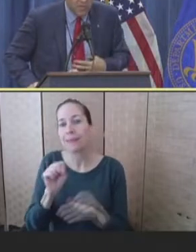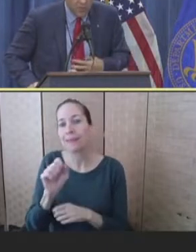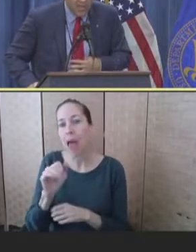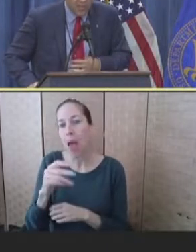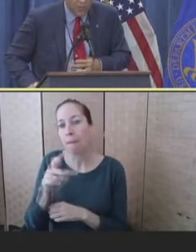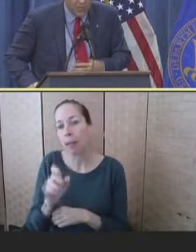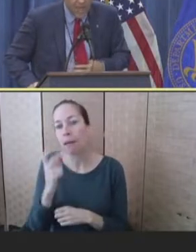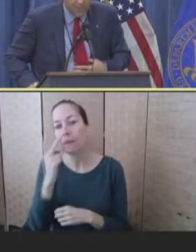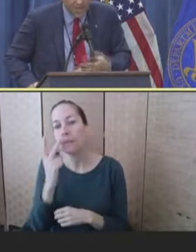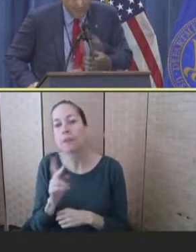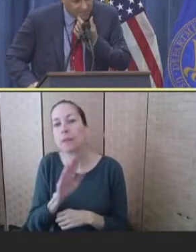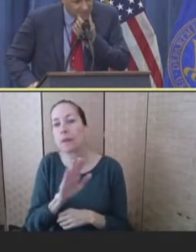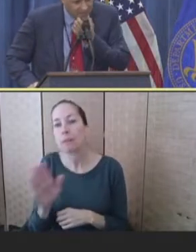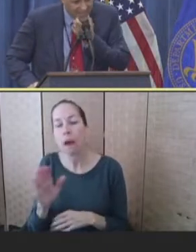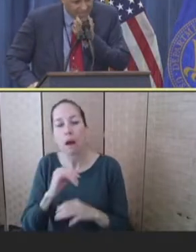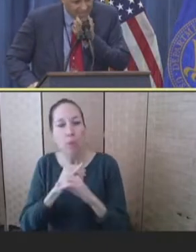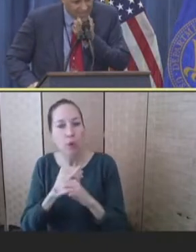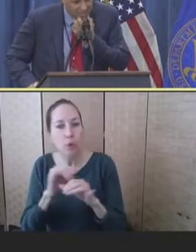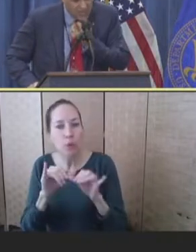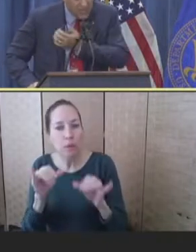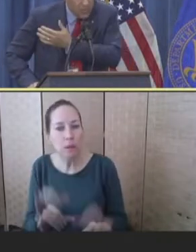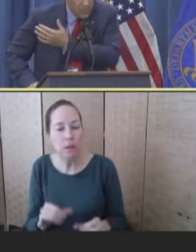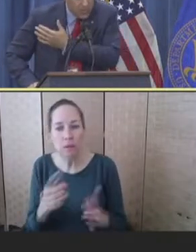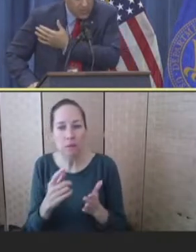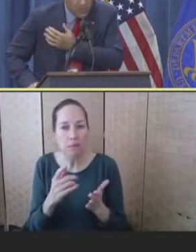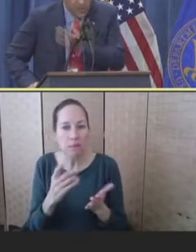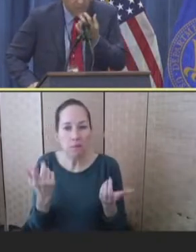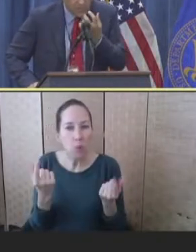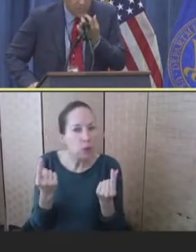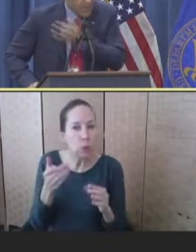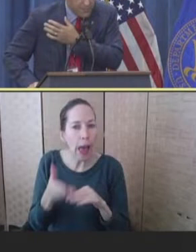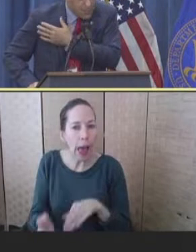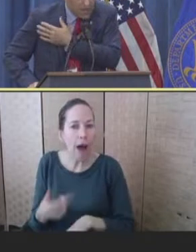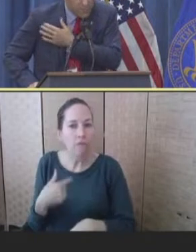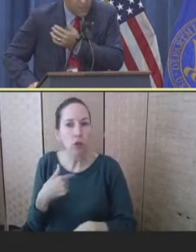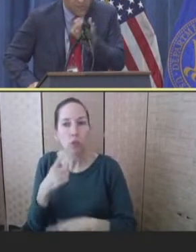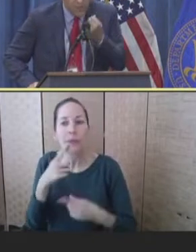immunity and what's happening after vaccination, whether it's intranasal, sorry, intramuscular